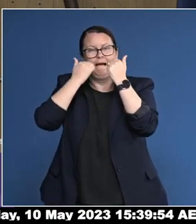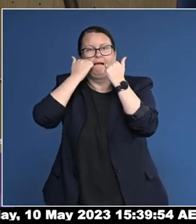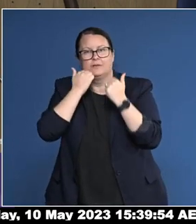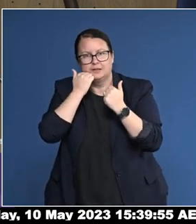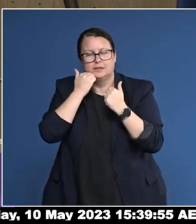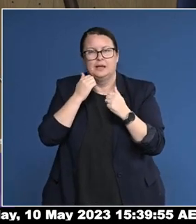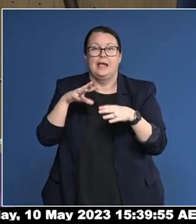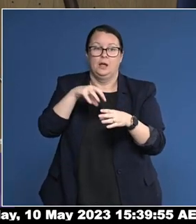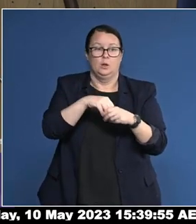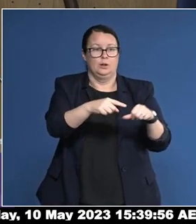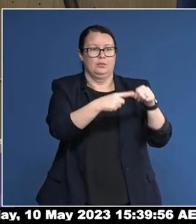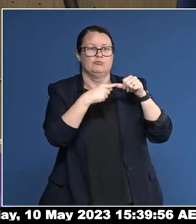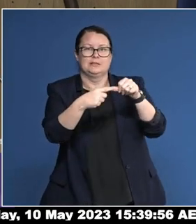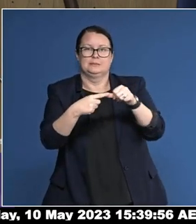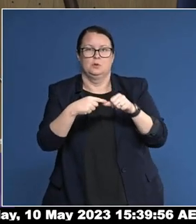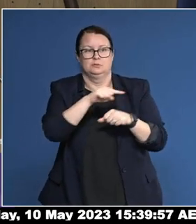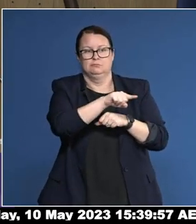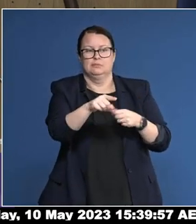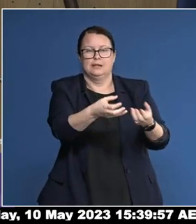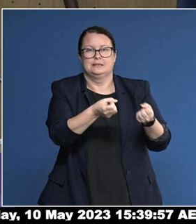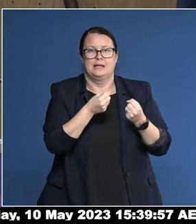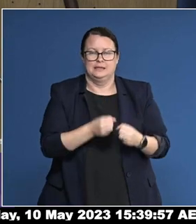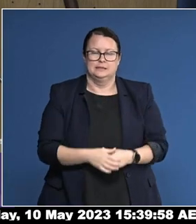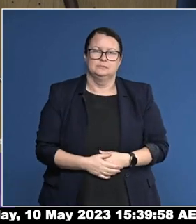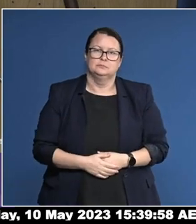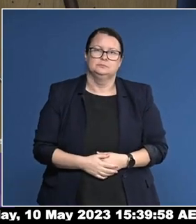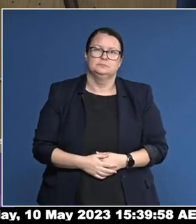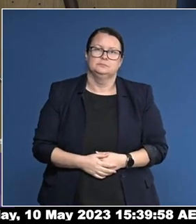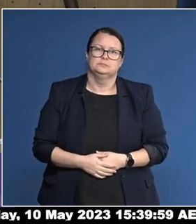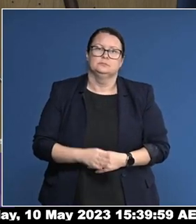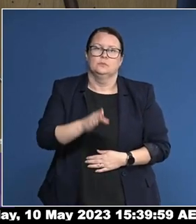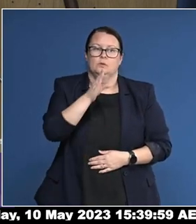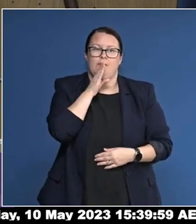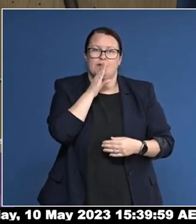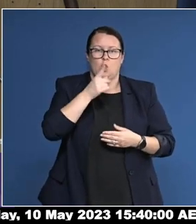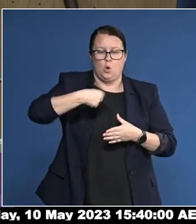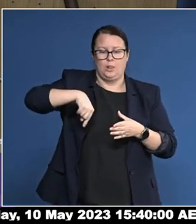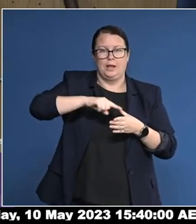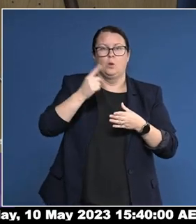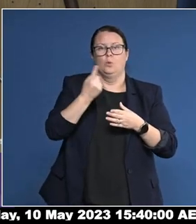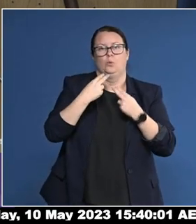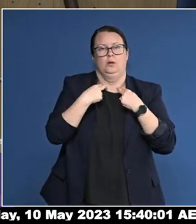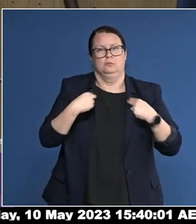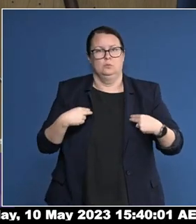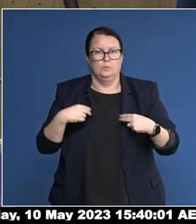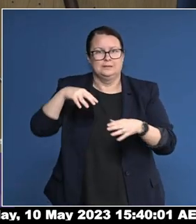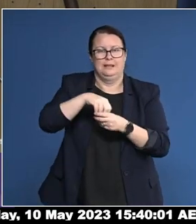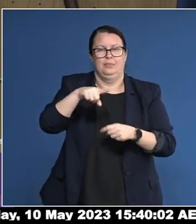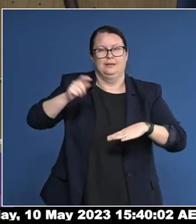the questions on notice on a confidential basis to the parties with leave to appear at this hearing. 3.